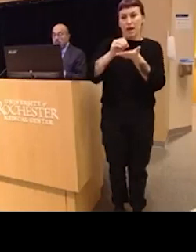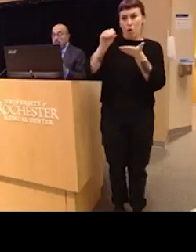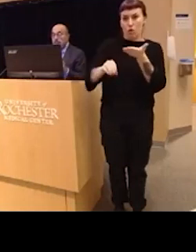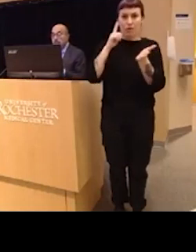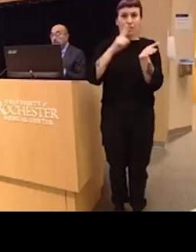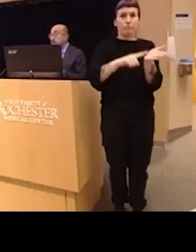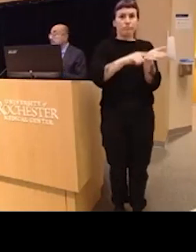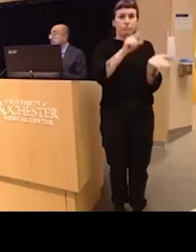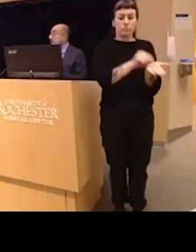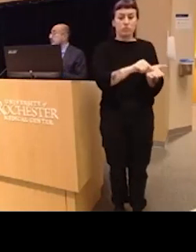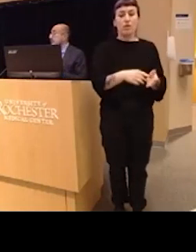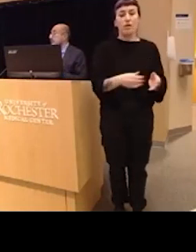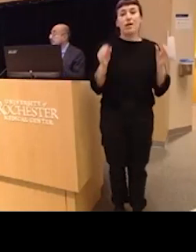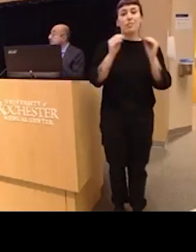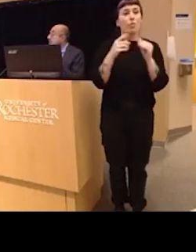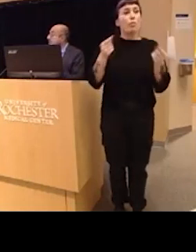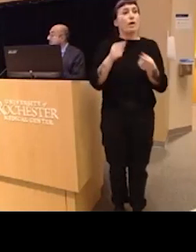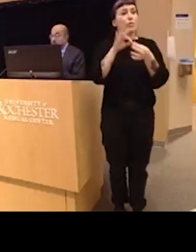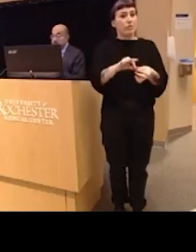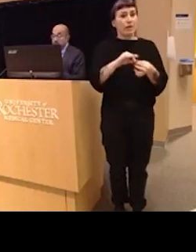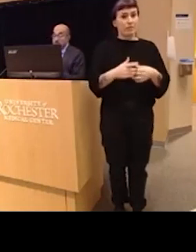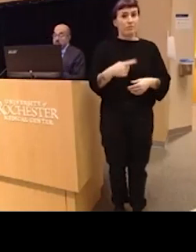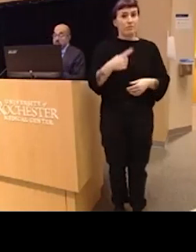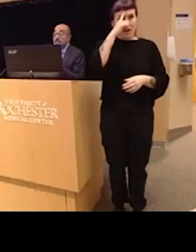more of the pain related psychological symptoms so pain specific psychological symptoms so